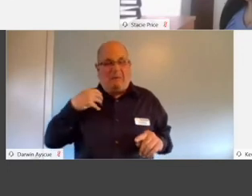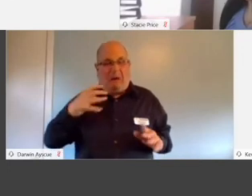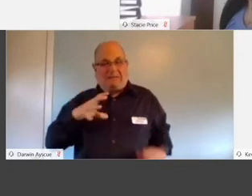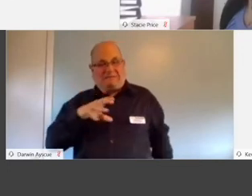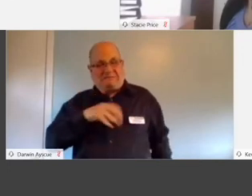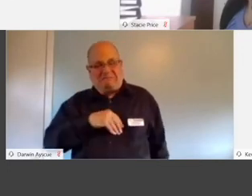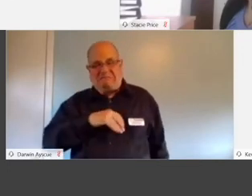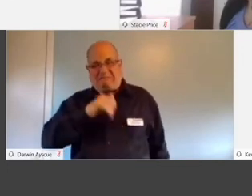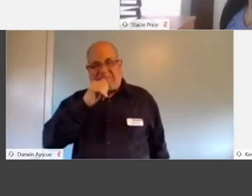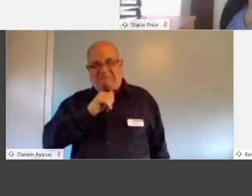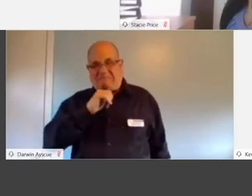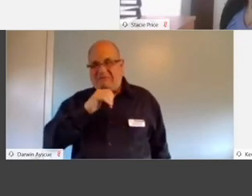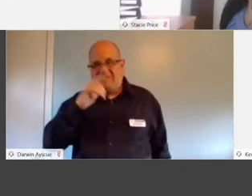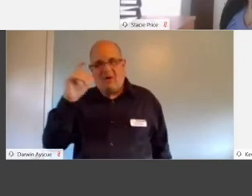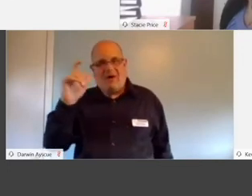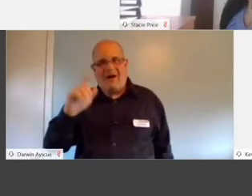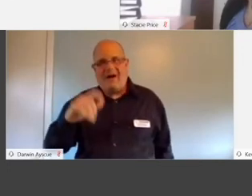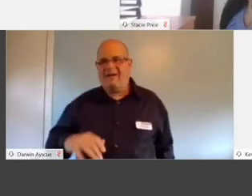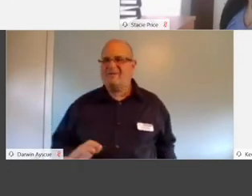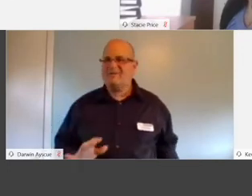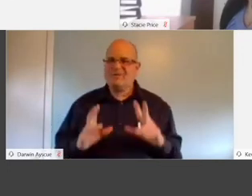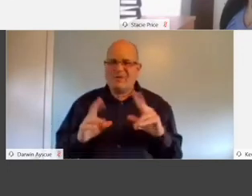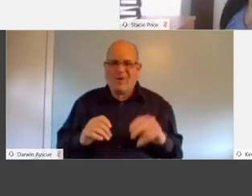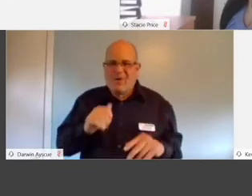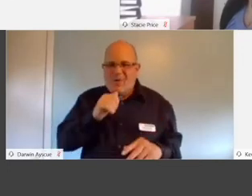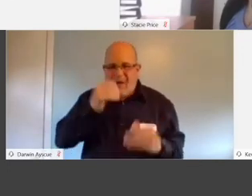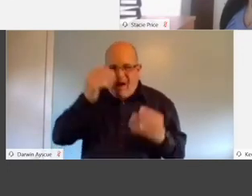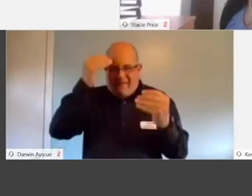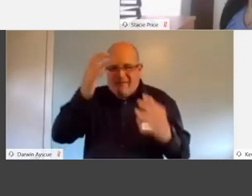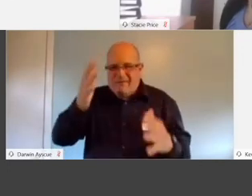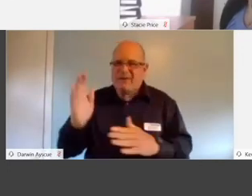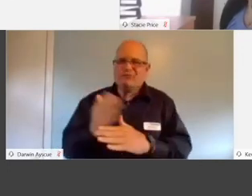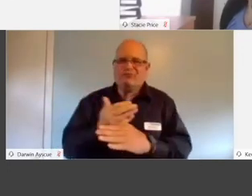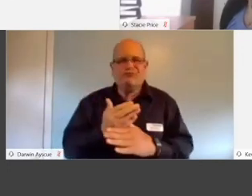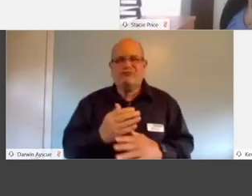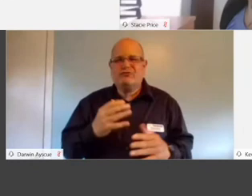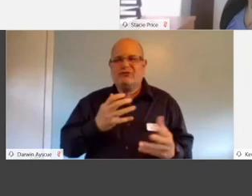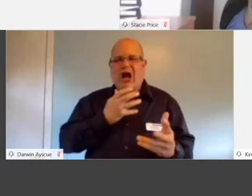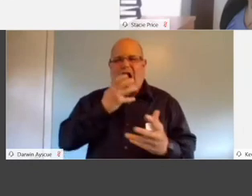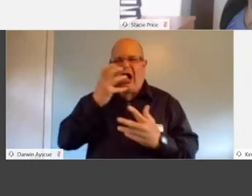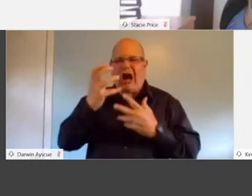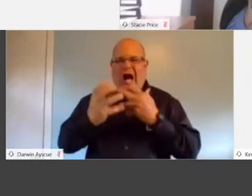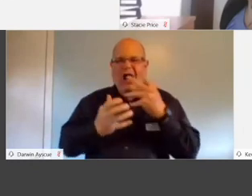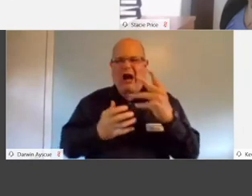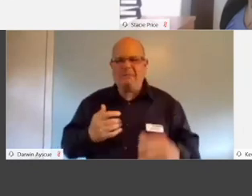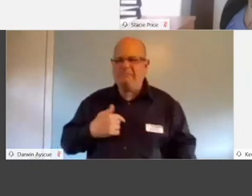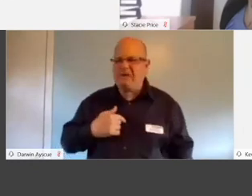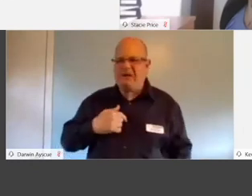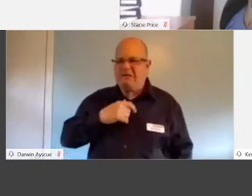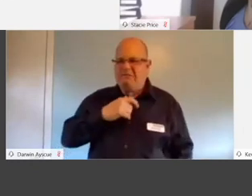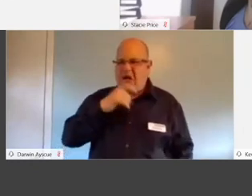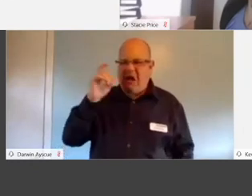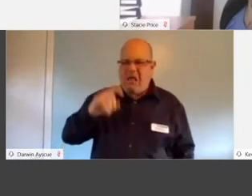where people's private information is being yelled because the person refuse to wear a